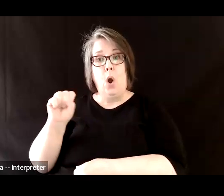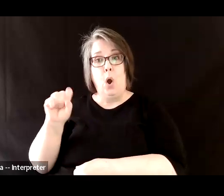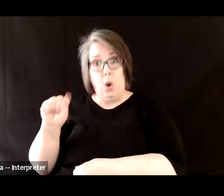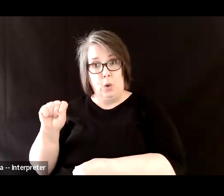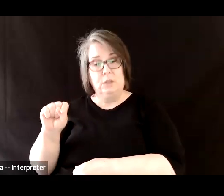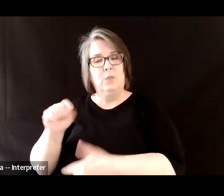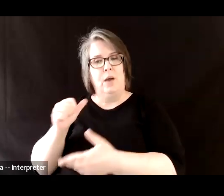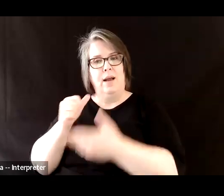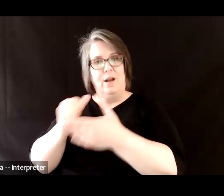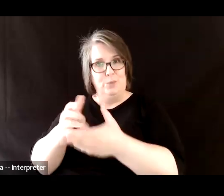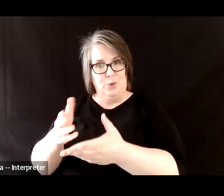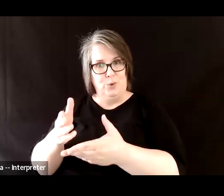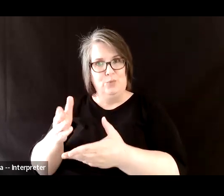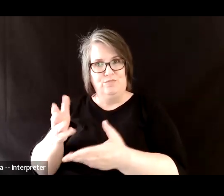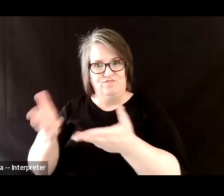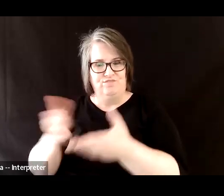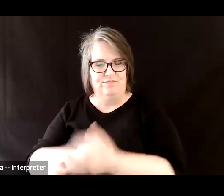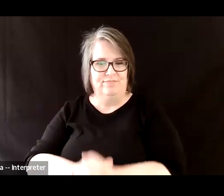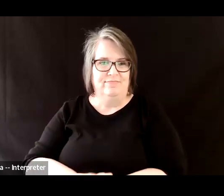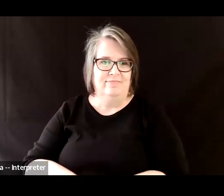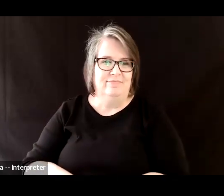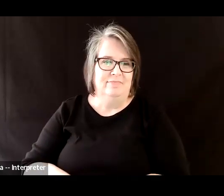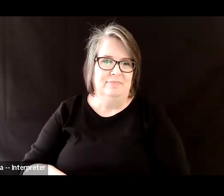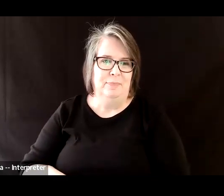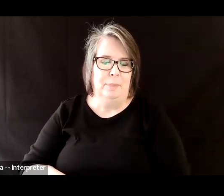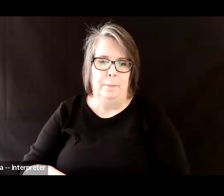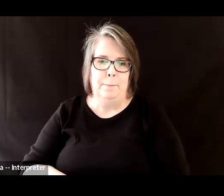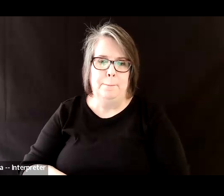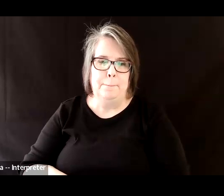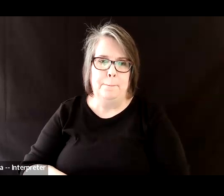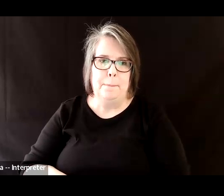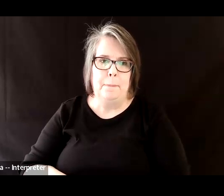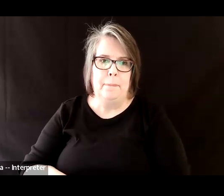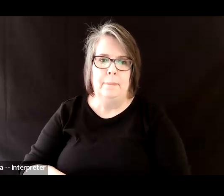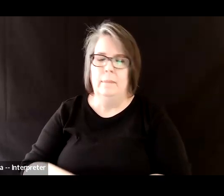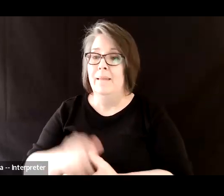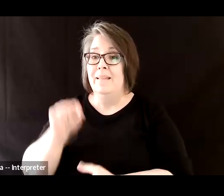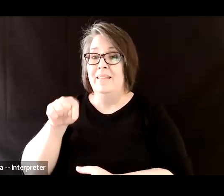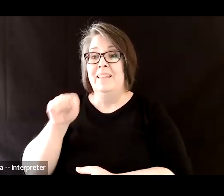facilitate. This is very important and I